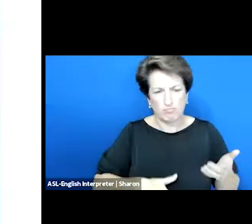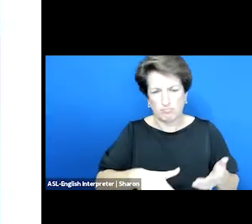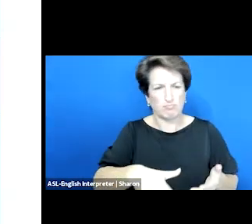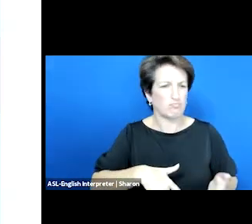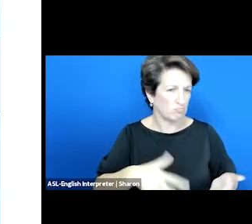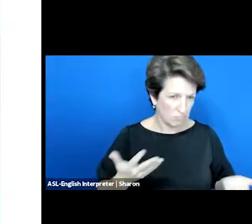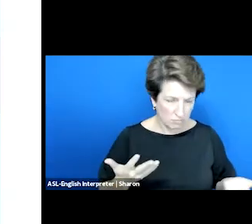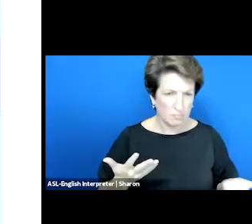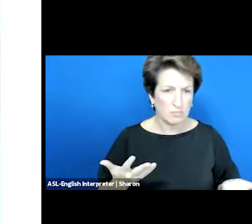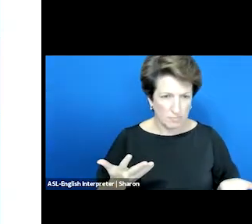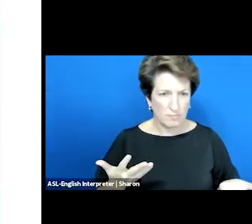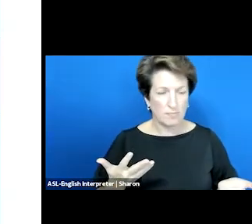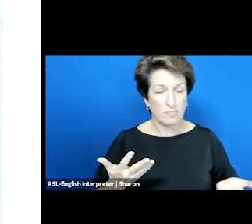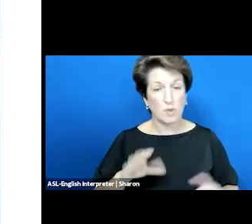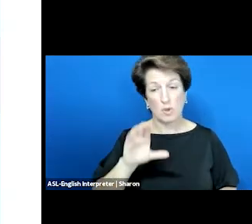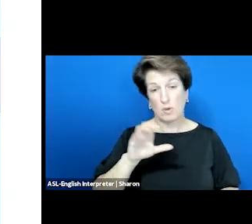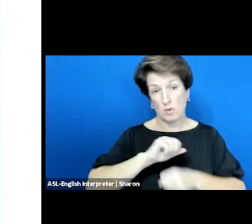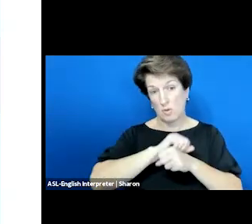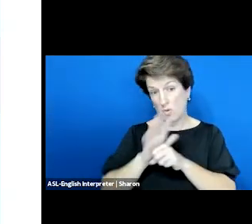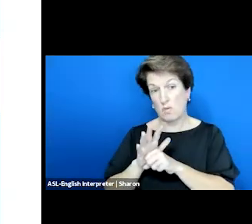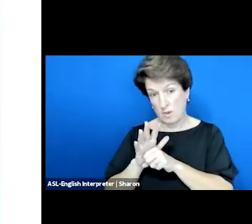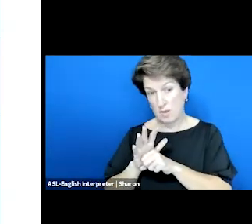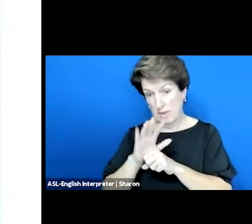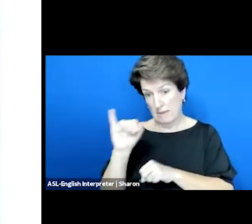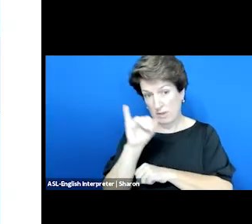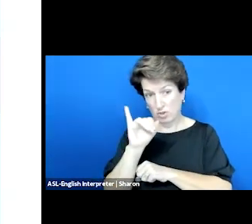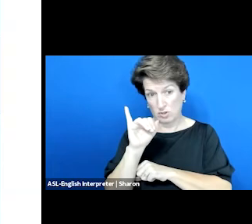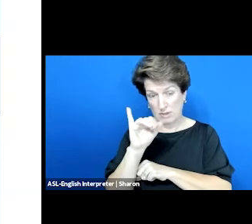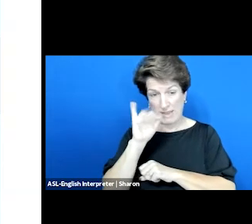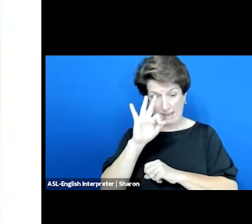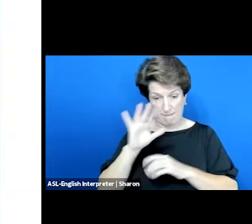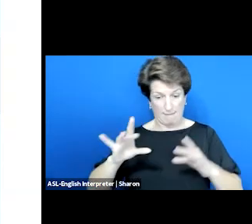the points I'm about to tell you. So similar to some of